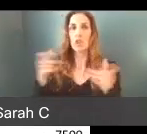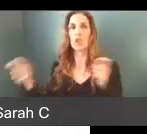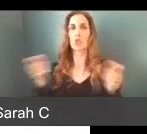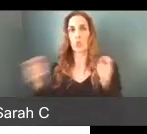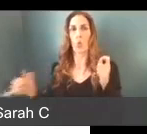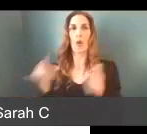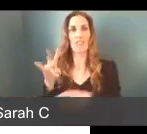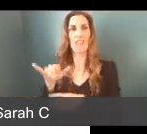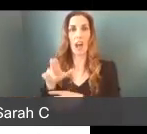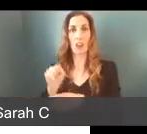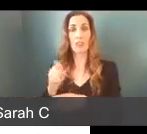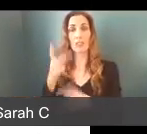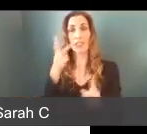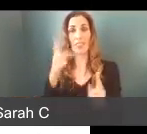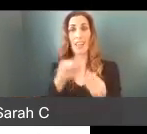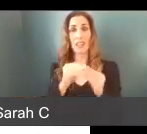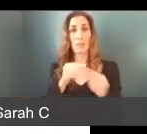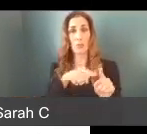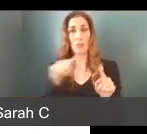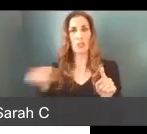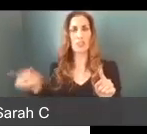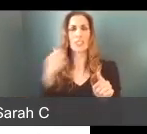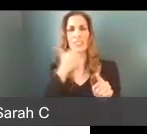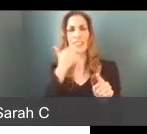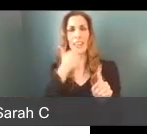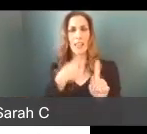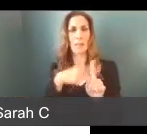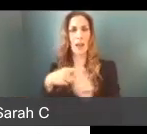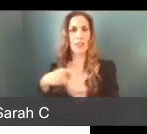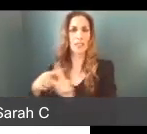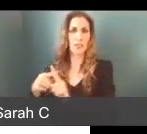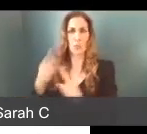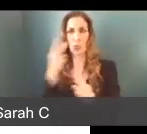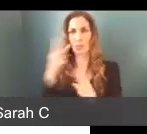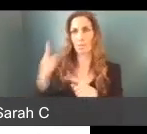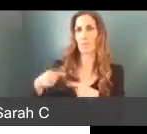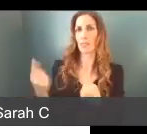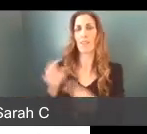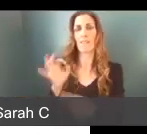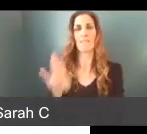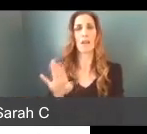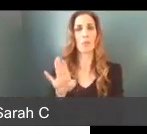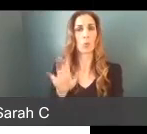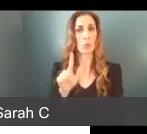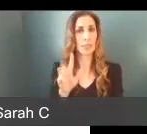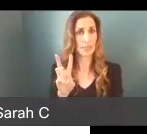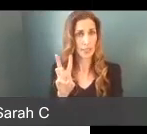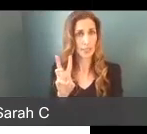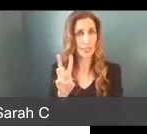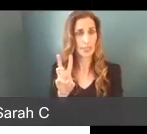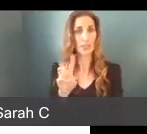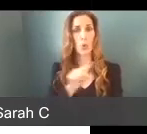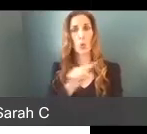graph, this next graph, shows the daily positivity rates for February the 26th through March the 25th